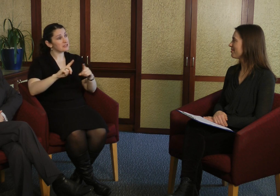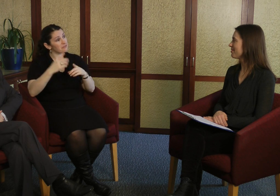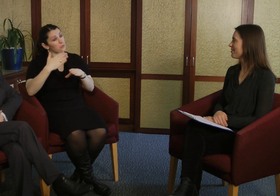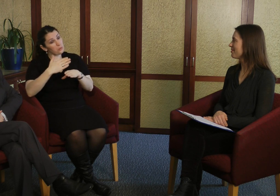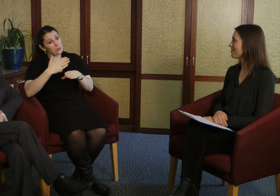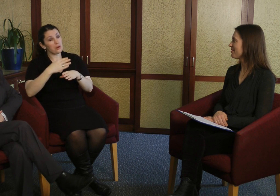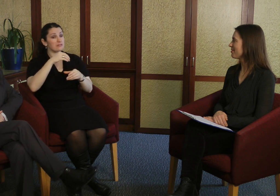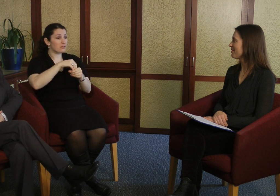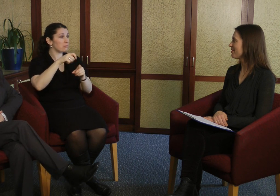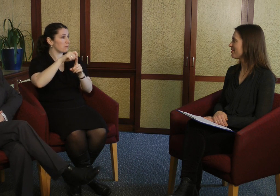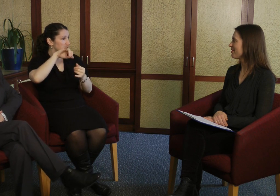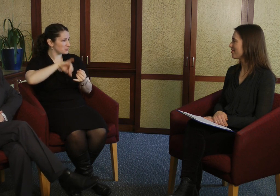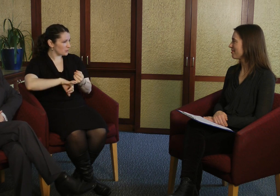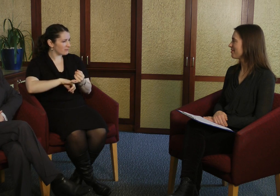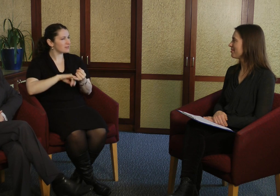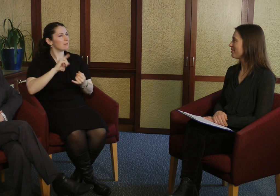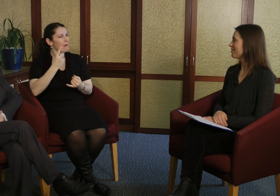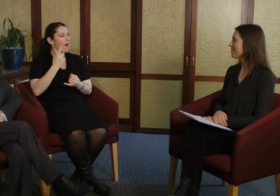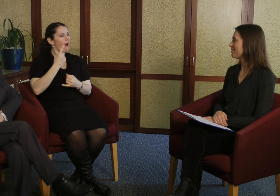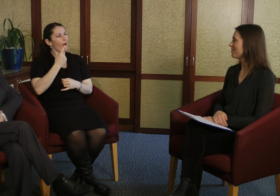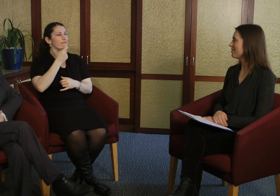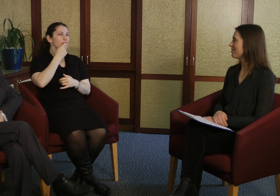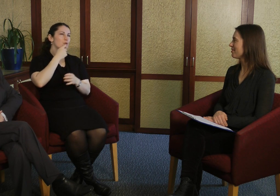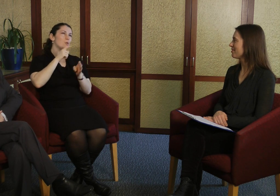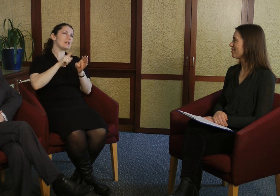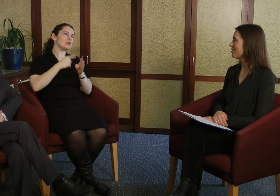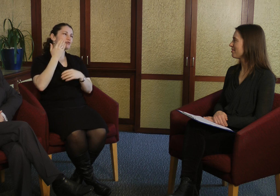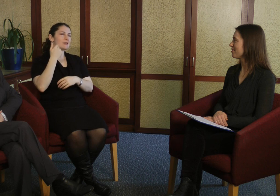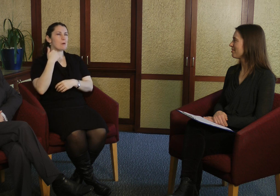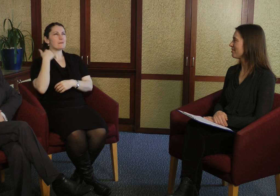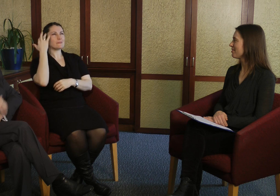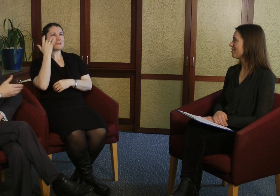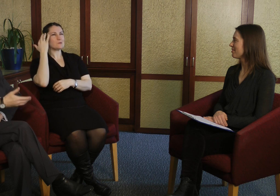service but for the last couple of years I have been thinking my next move would be back